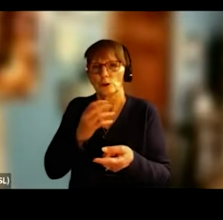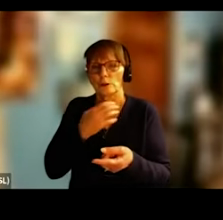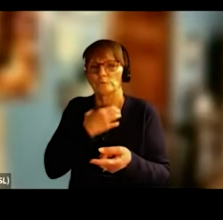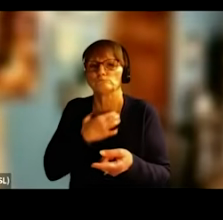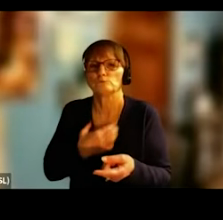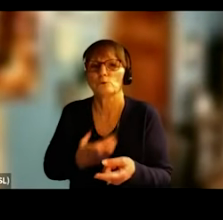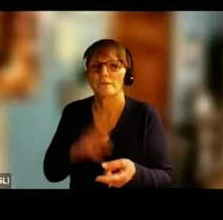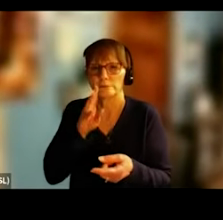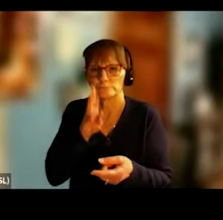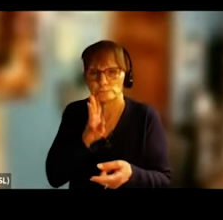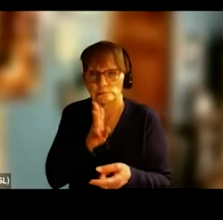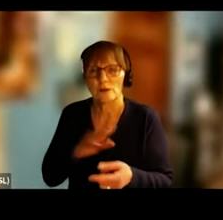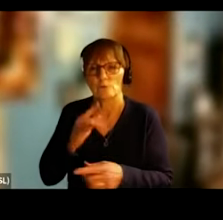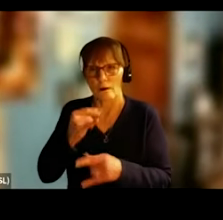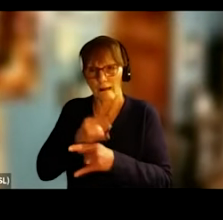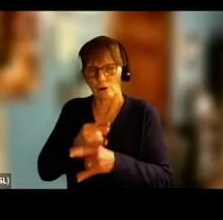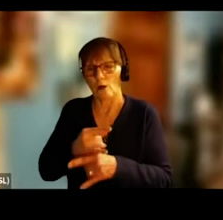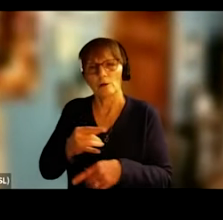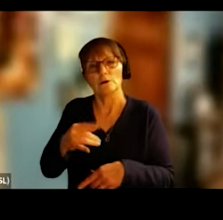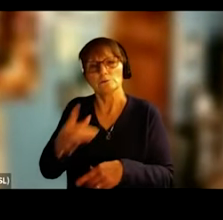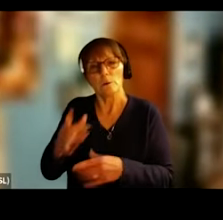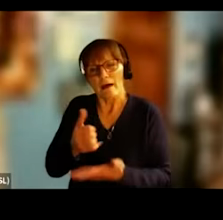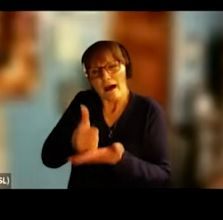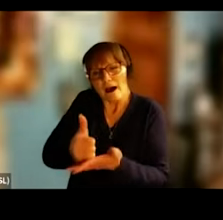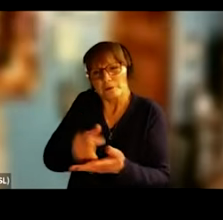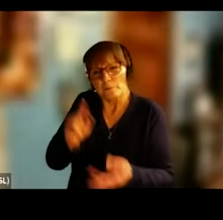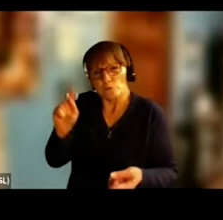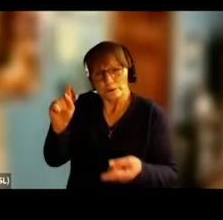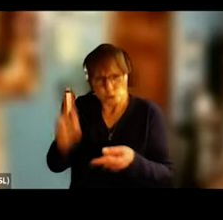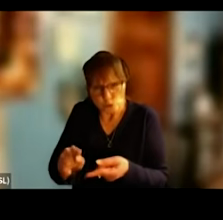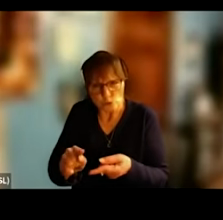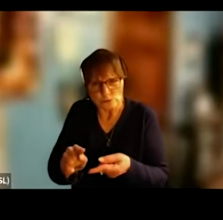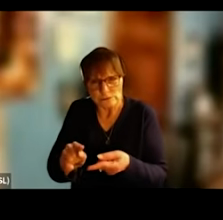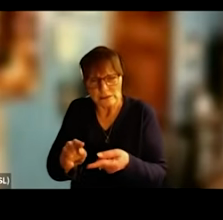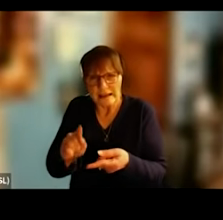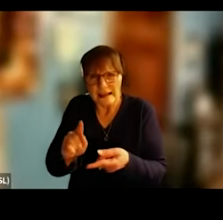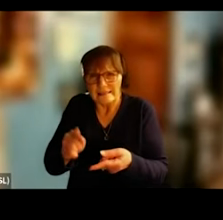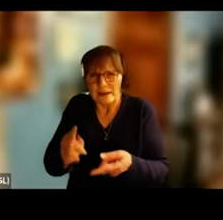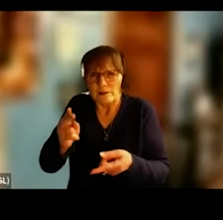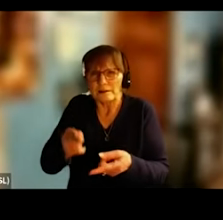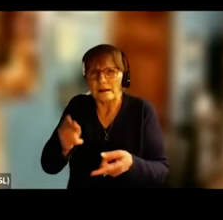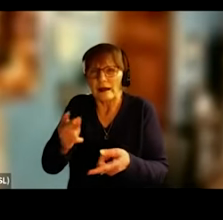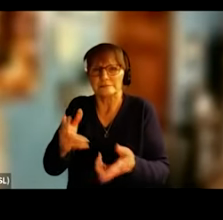It's not requiring absence of them, but it helps them reduce that really high volume that can cause harm.